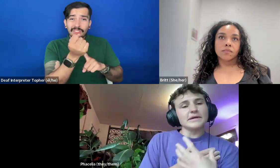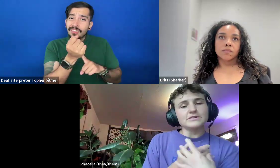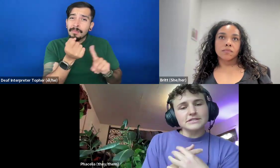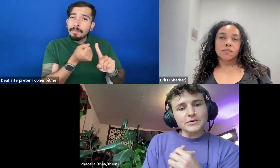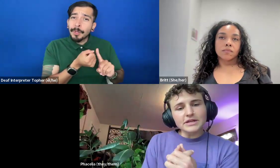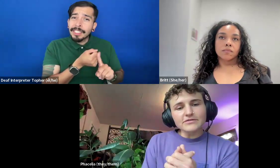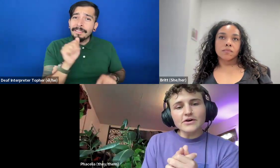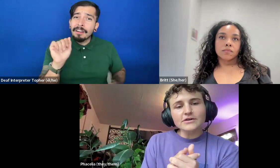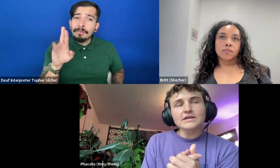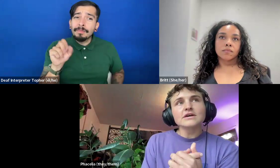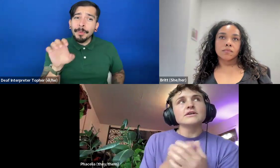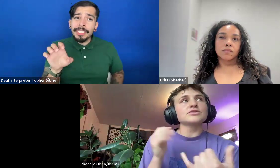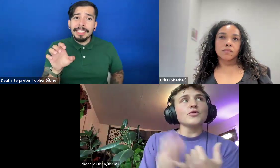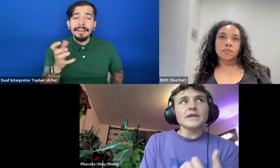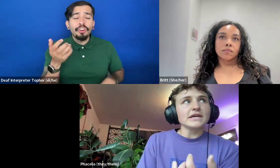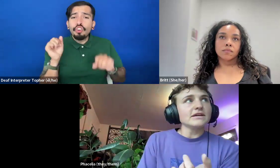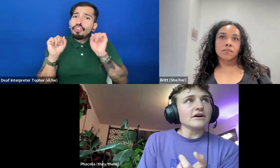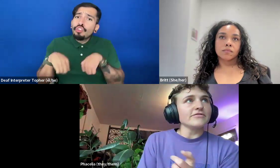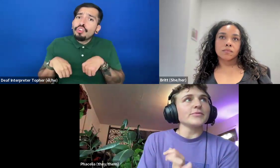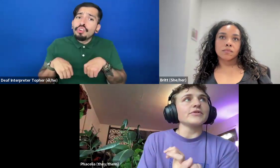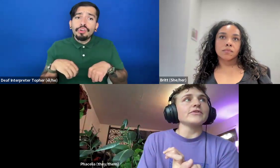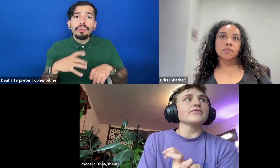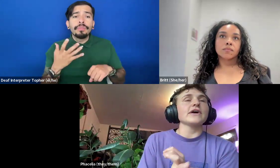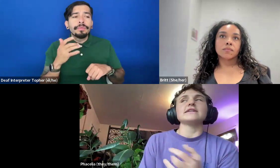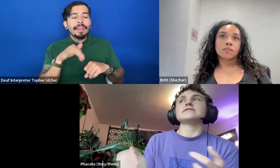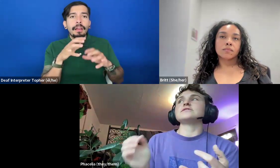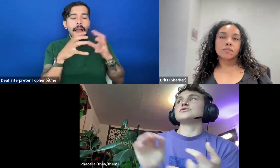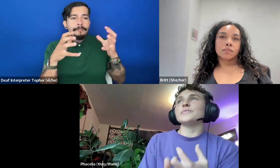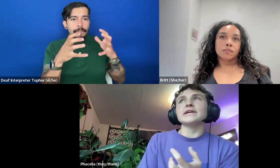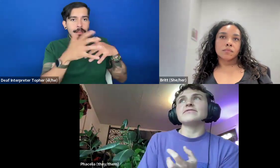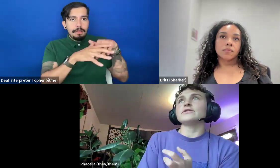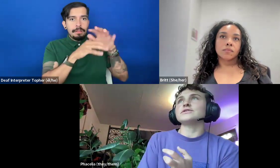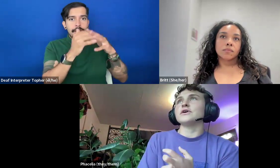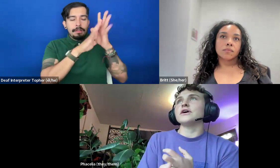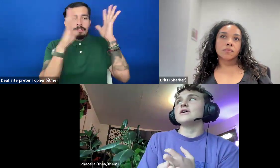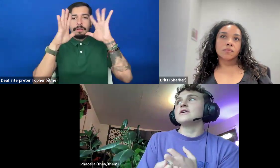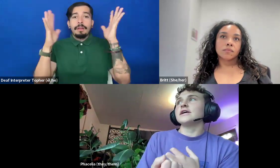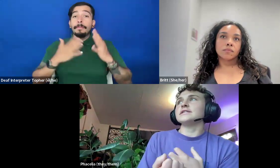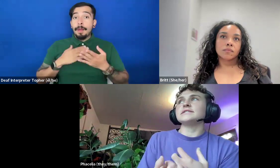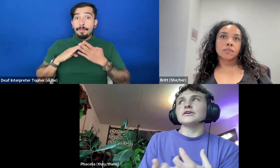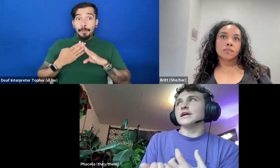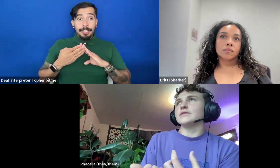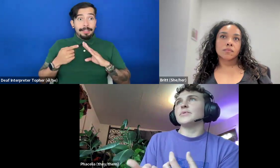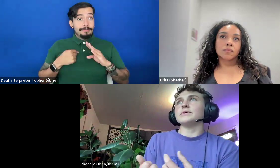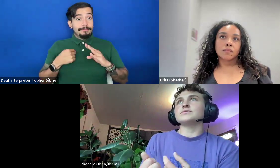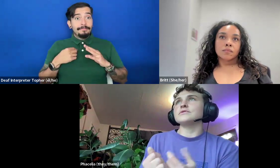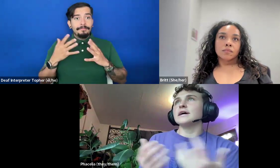developmental disability folks, so many non-verbal friends, so many folks who are in segregated public school